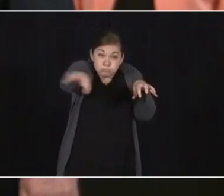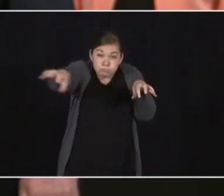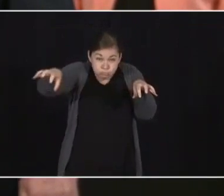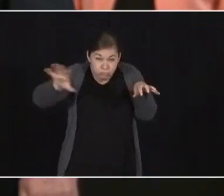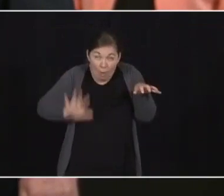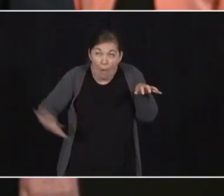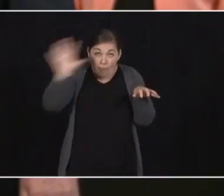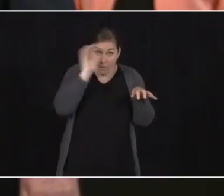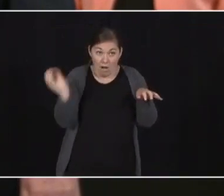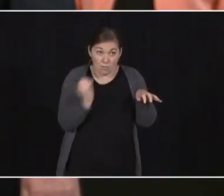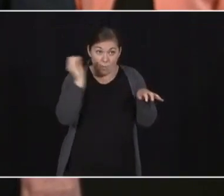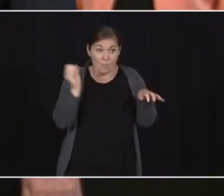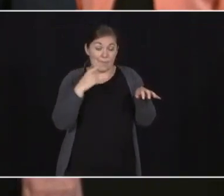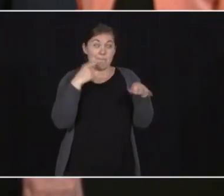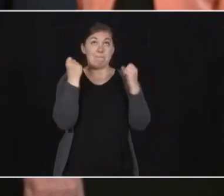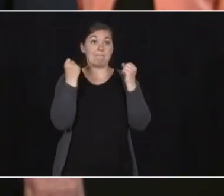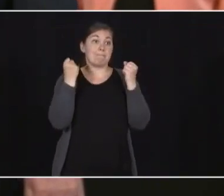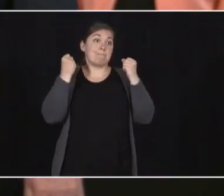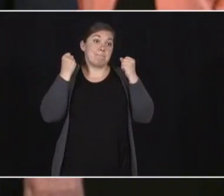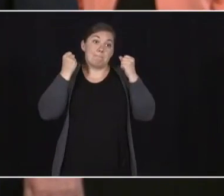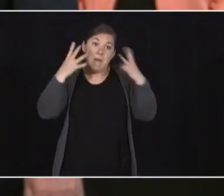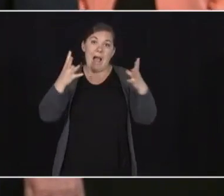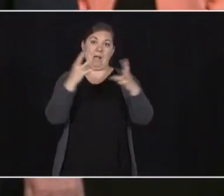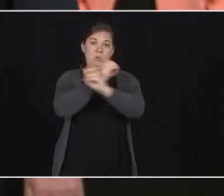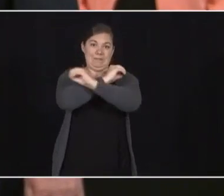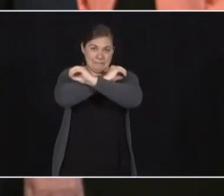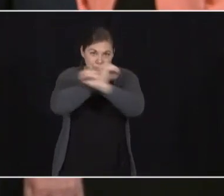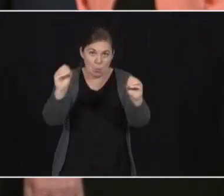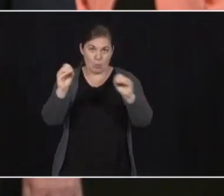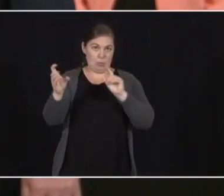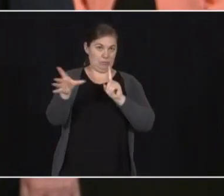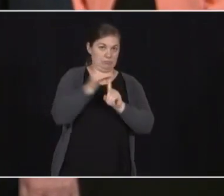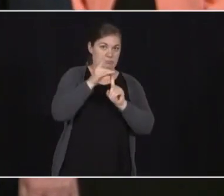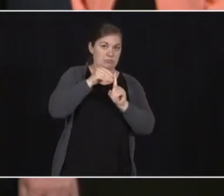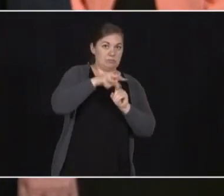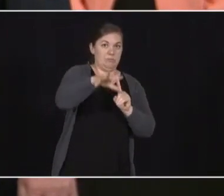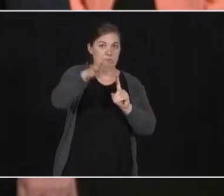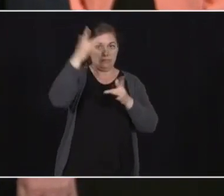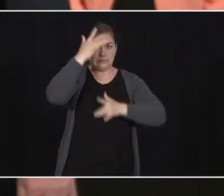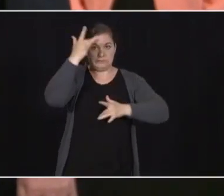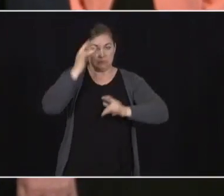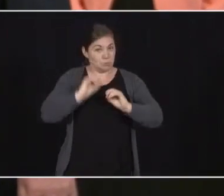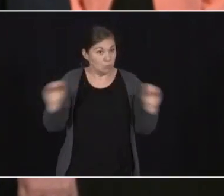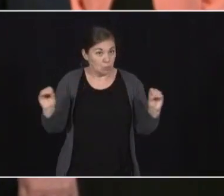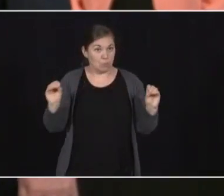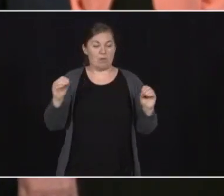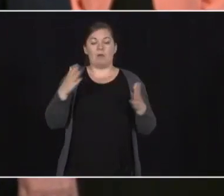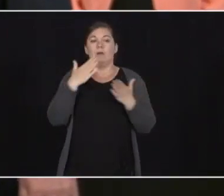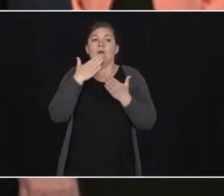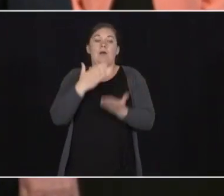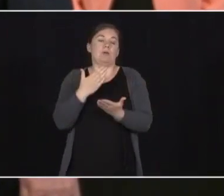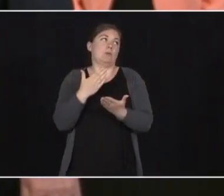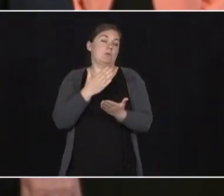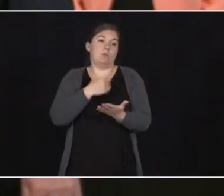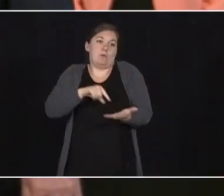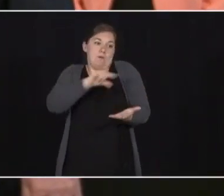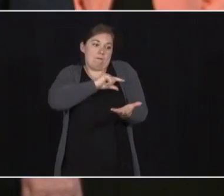there are hundreds that have never had outbreaks that have provided excellent quality care to patients. We need to concentrate our efforts